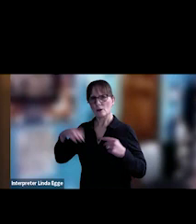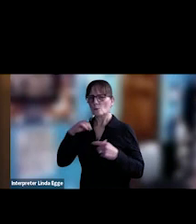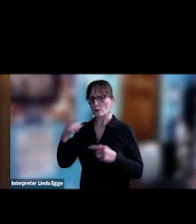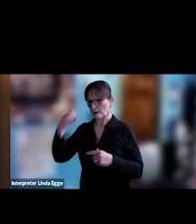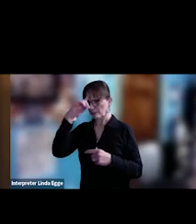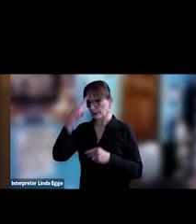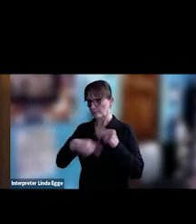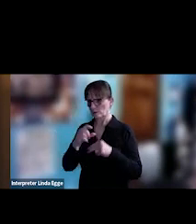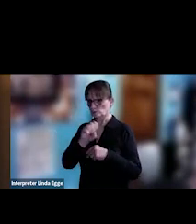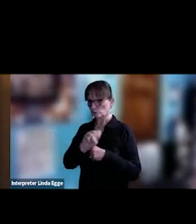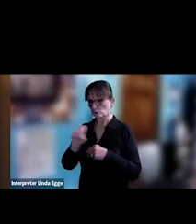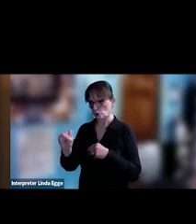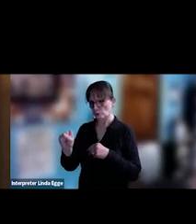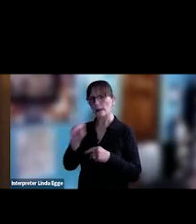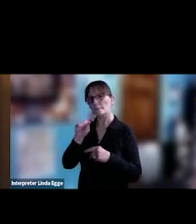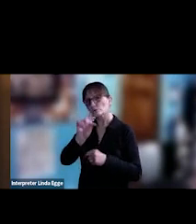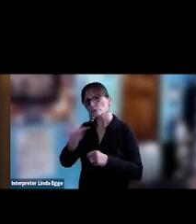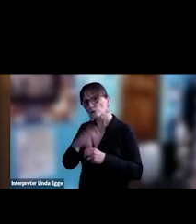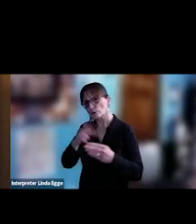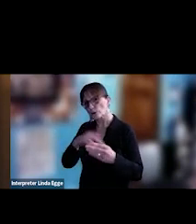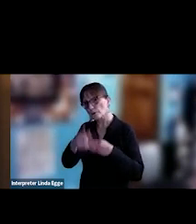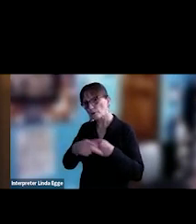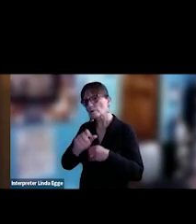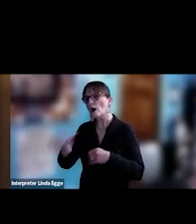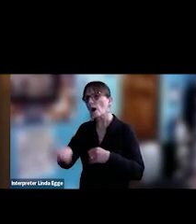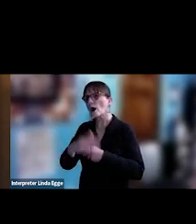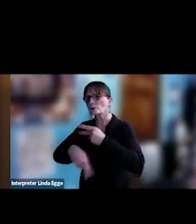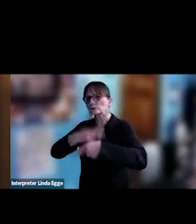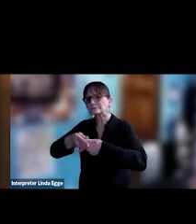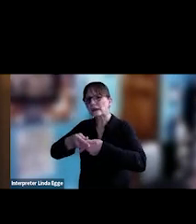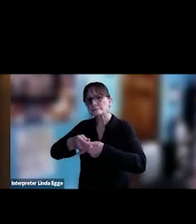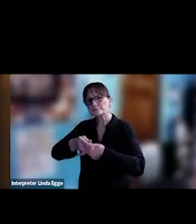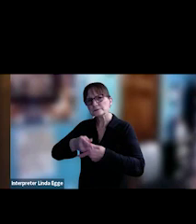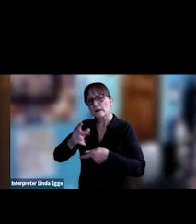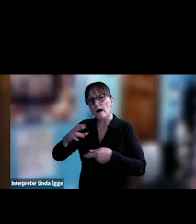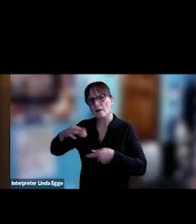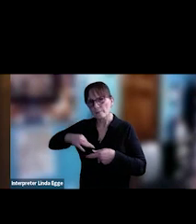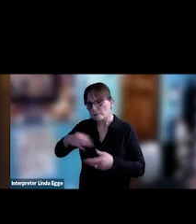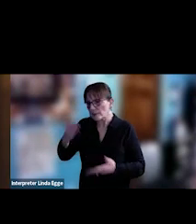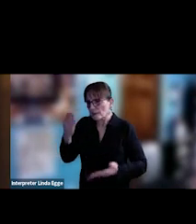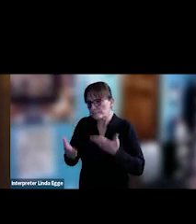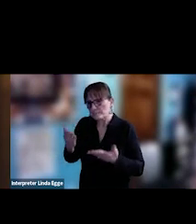but there are other programs, other types of benefits that people might be eligible for,